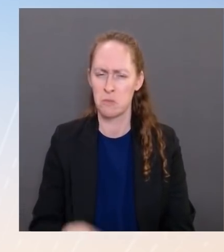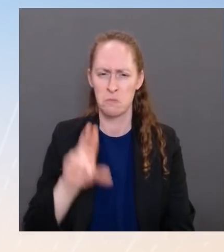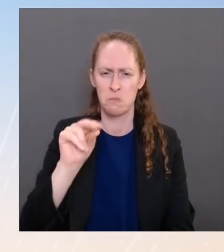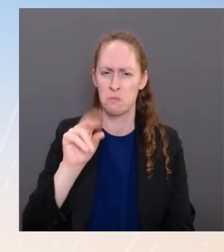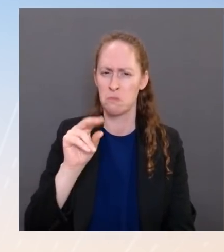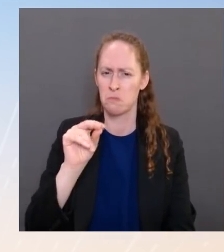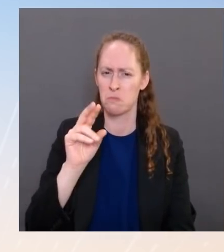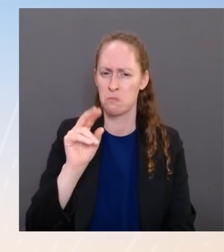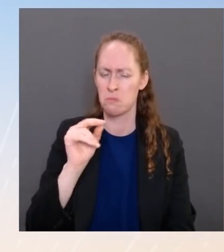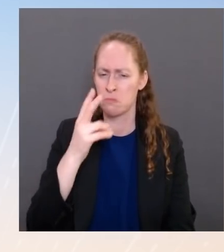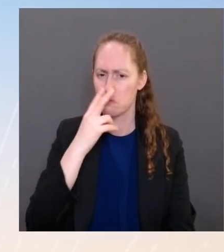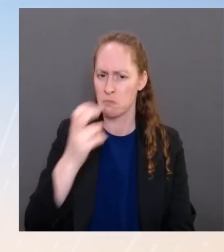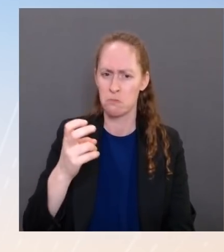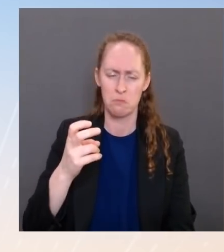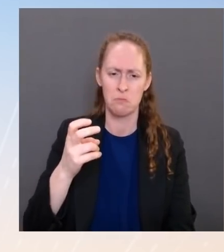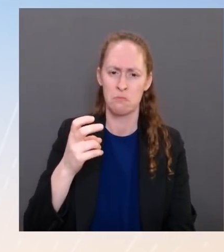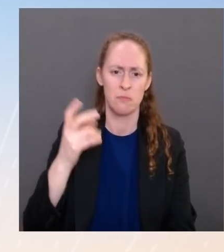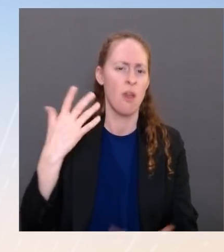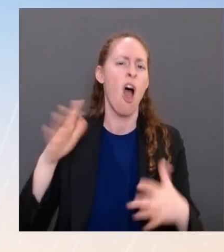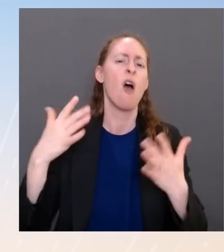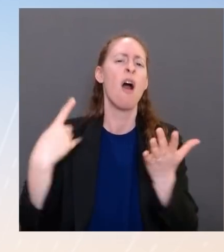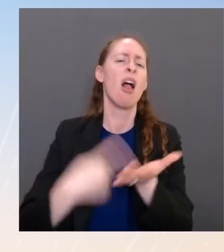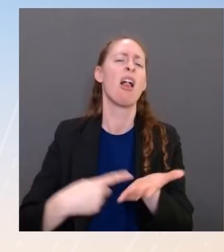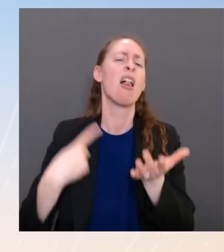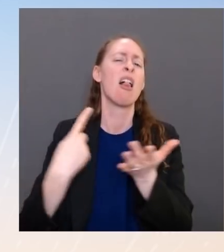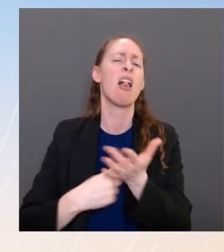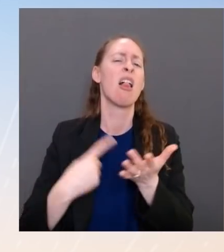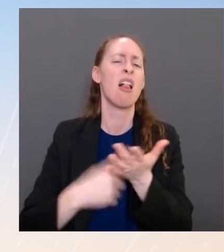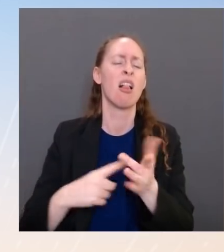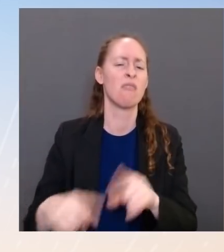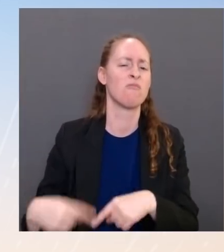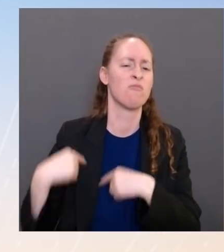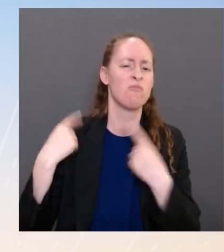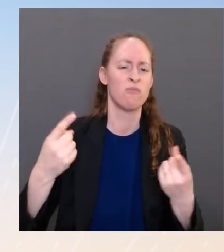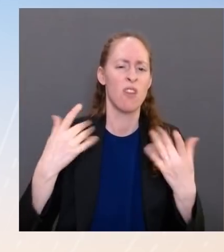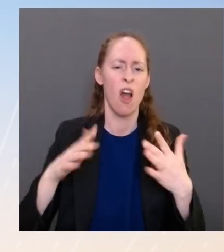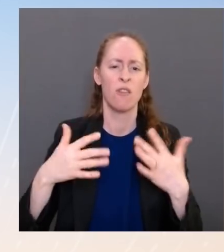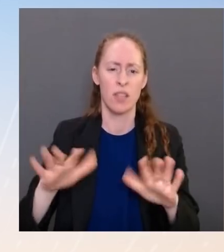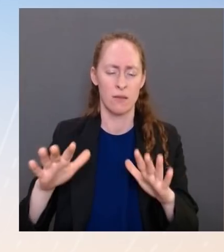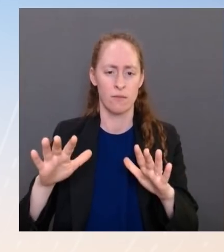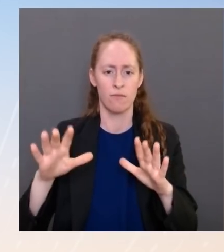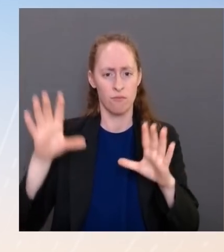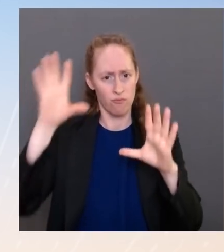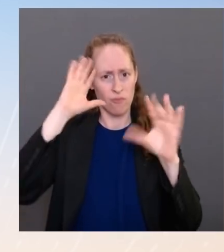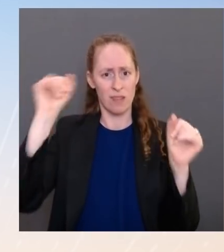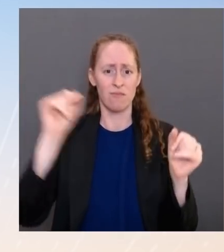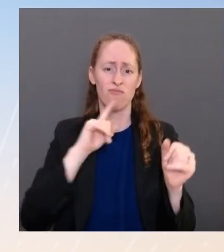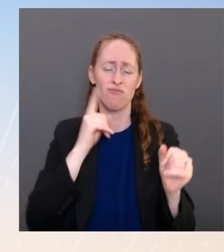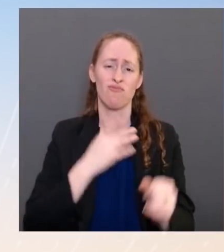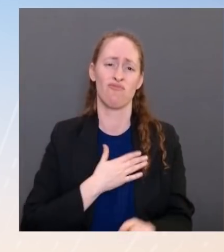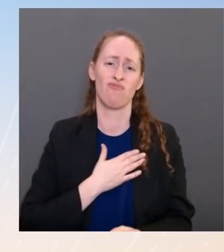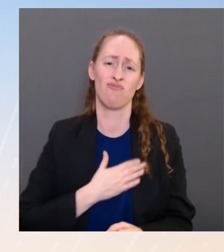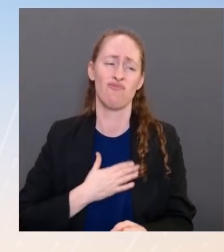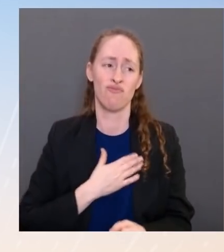and how grateful he was that she traveled there. Go ahead. Go ahead, Jeff. The Press: Jen, just to follow up on the tariffs: Do you have a sense of the timeframe